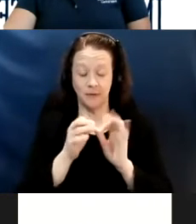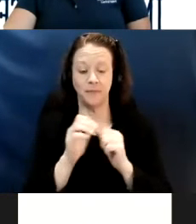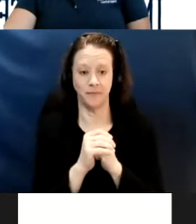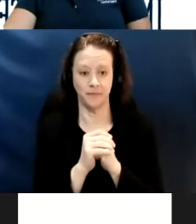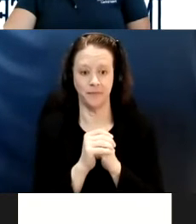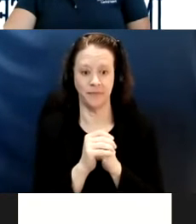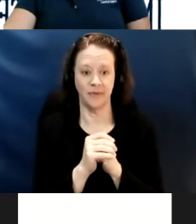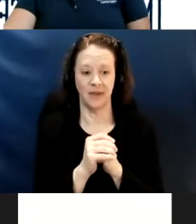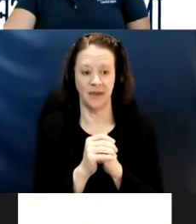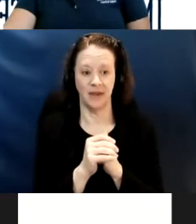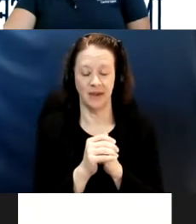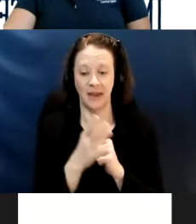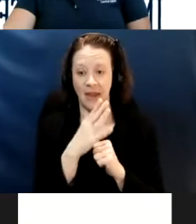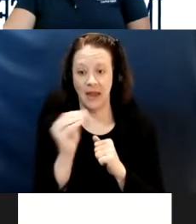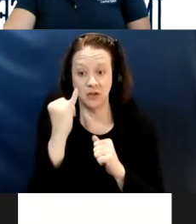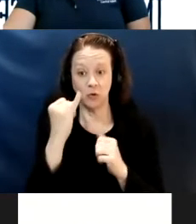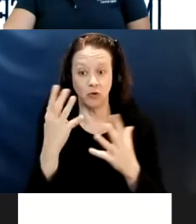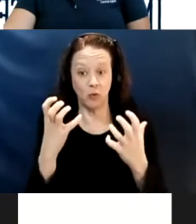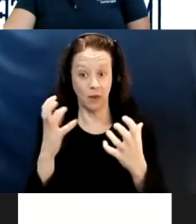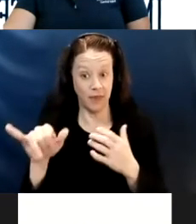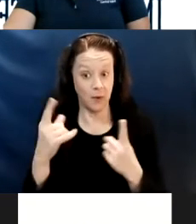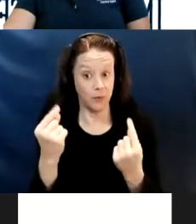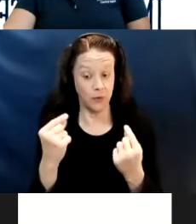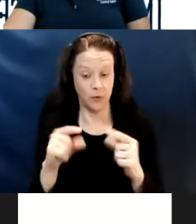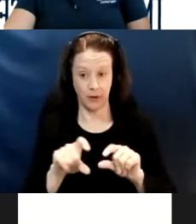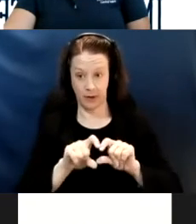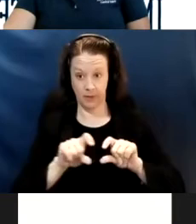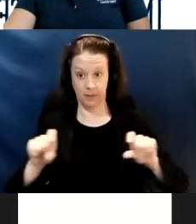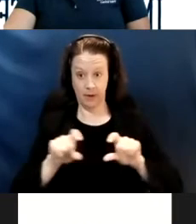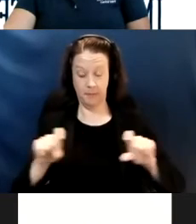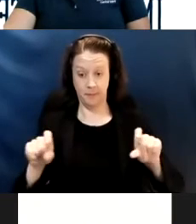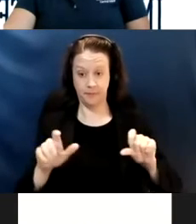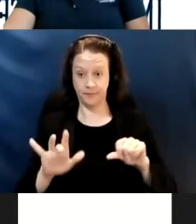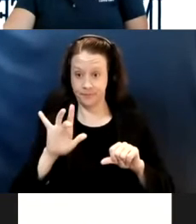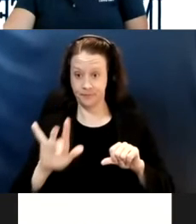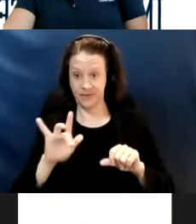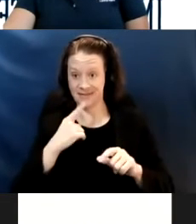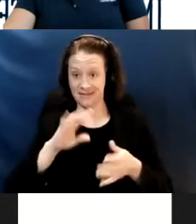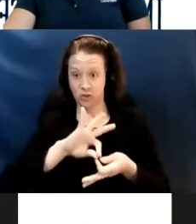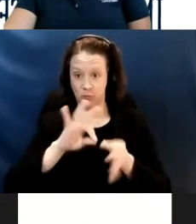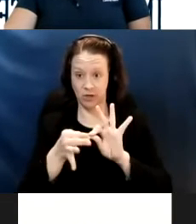and to get the interpretation, you go to the icon down at the bottom of the screen with the globe,